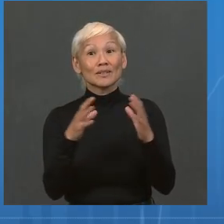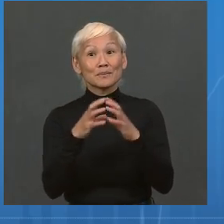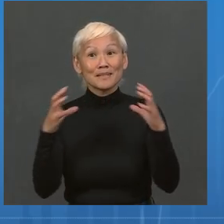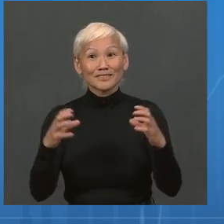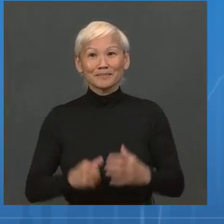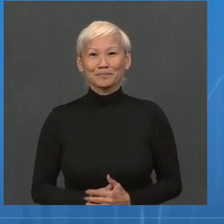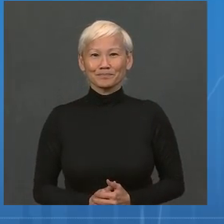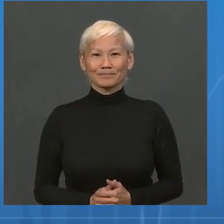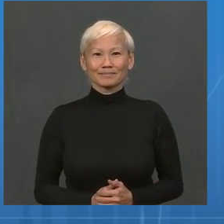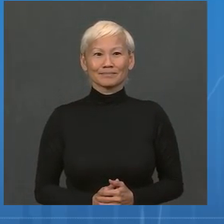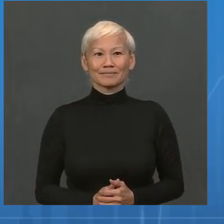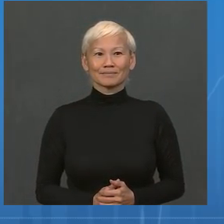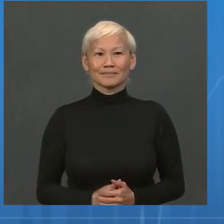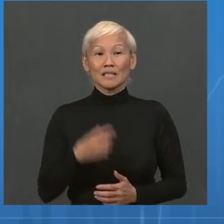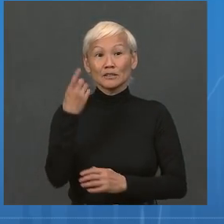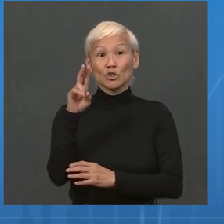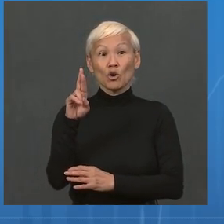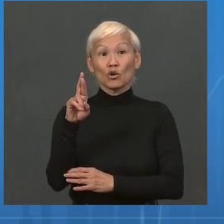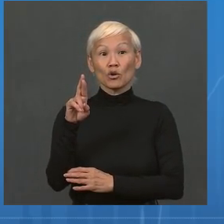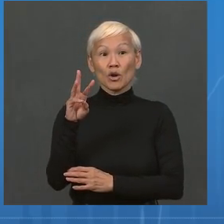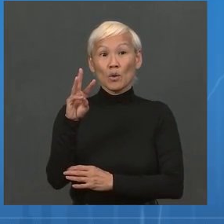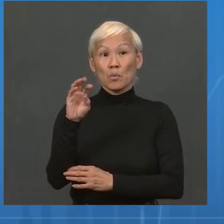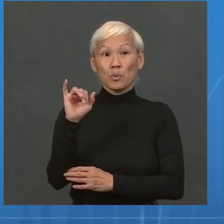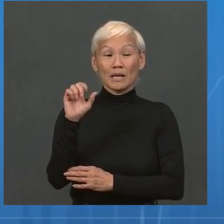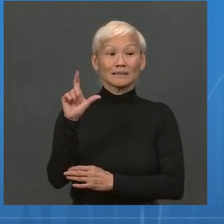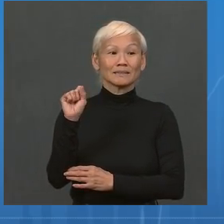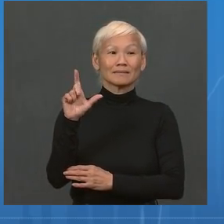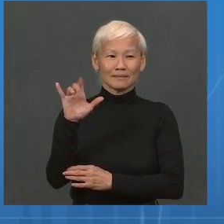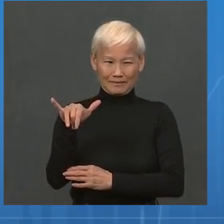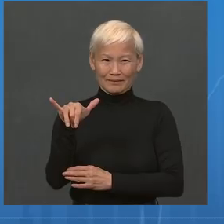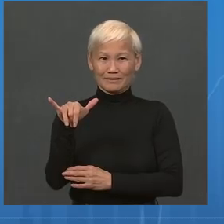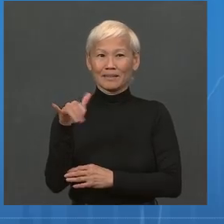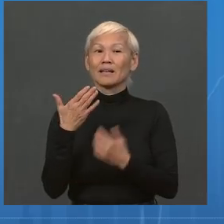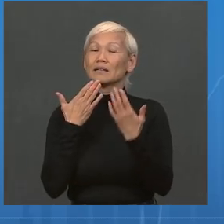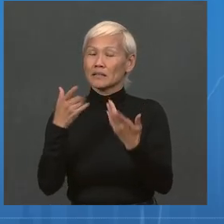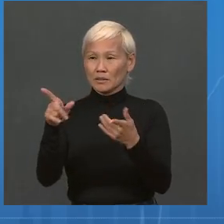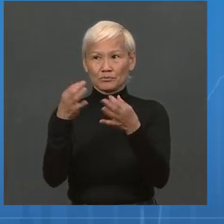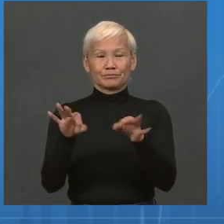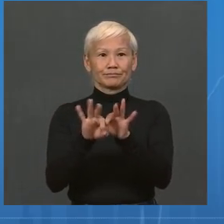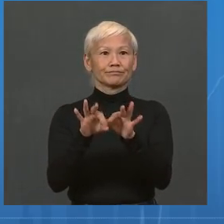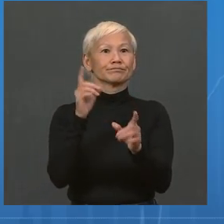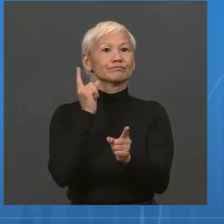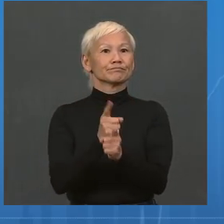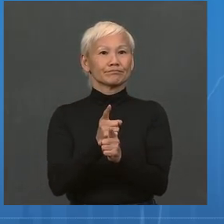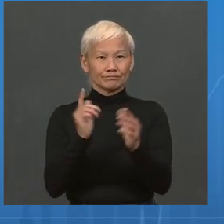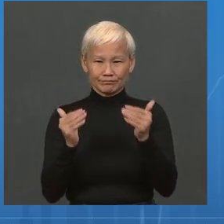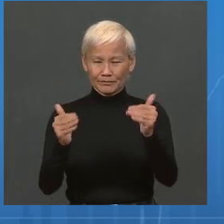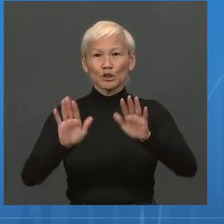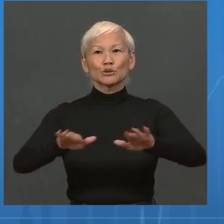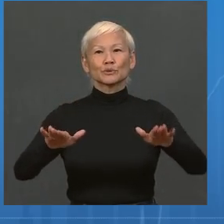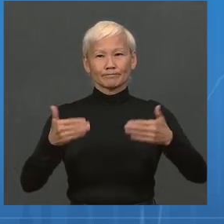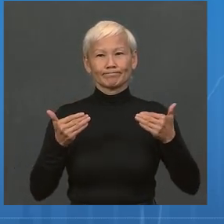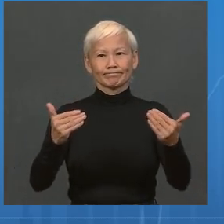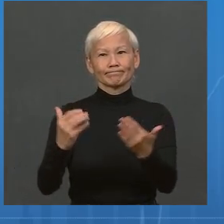Dr. Walensky has articulated very clearly the importance of getting our children vaccinated. I'd like to spend the next couple of minutes